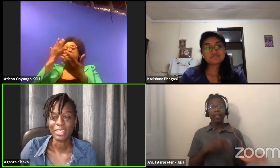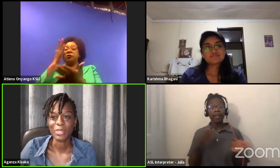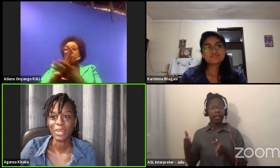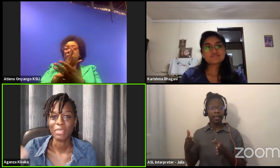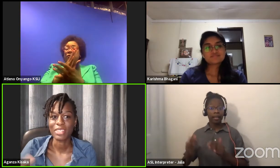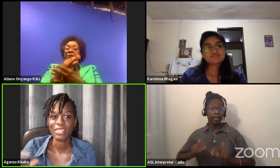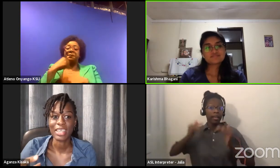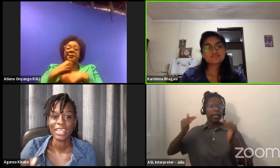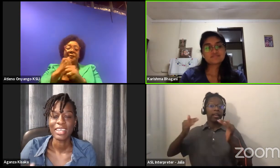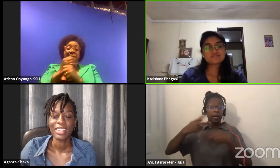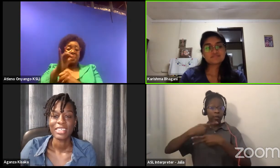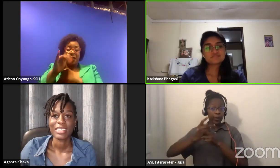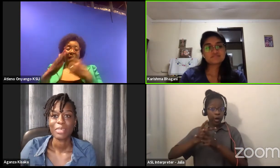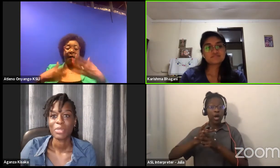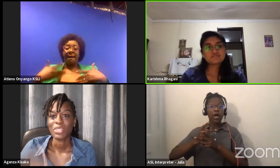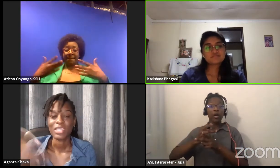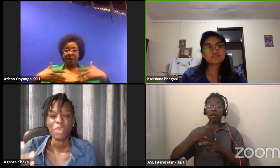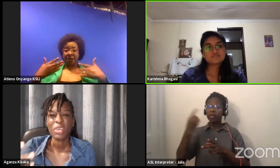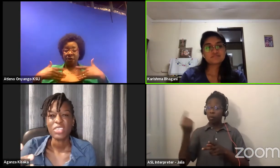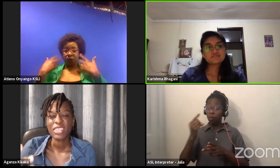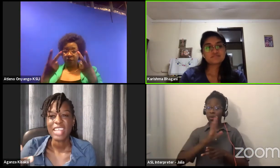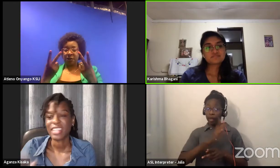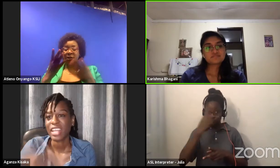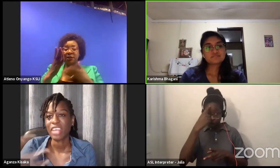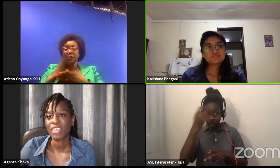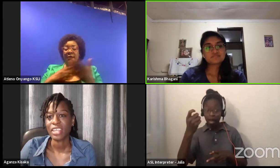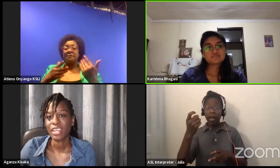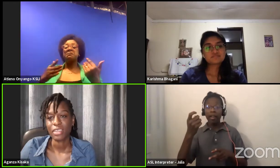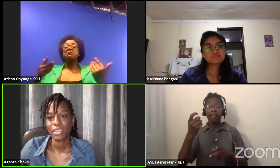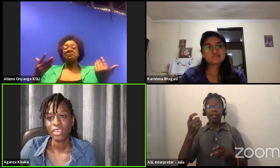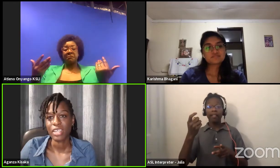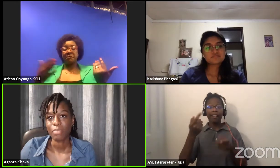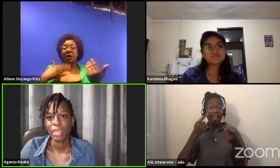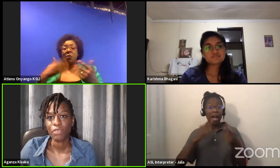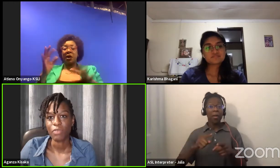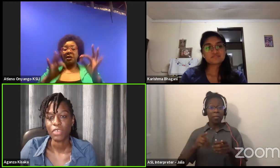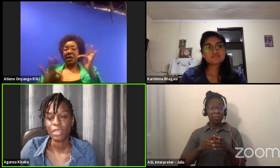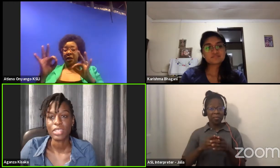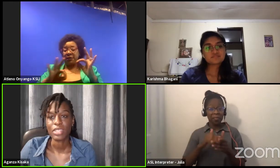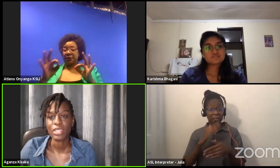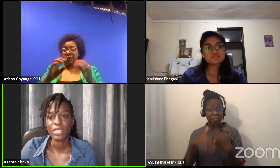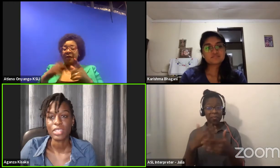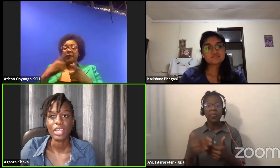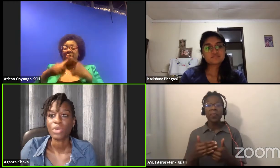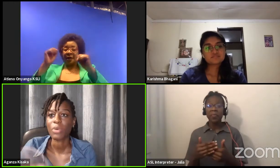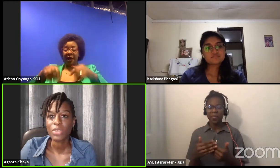So happy to see someone who says I want to dance, and then I can create a platform for them to dance.